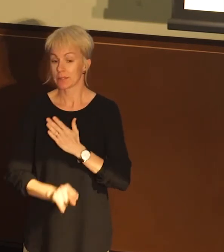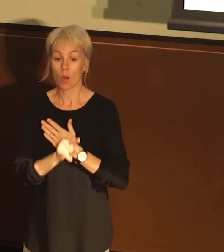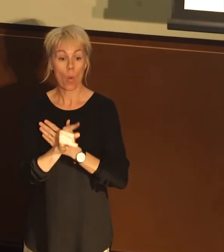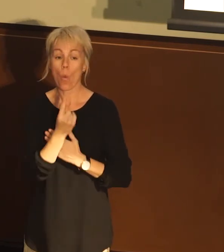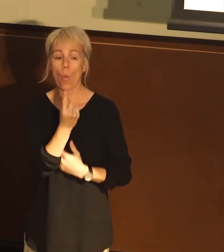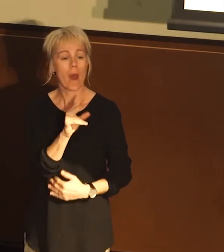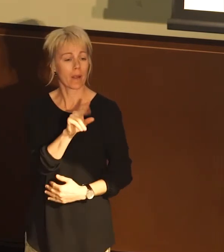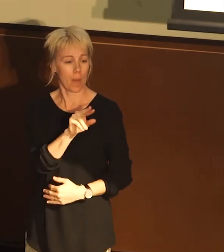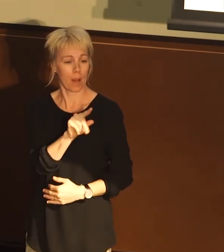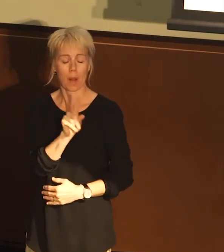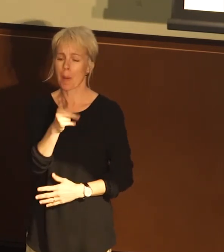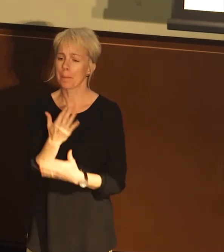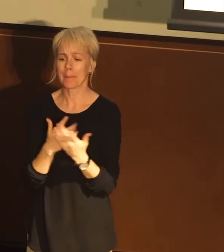we've had a quite a few people take advantage of this